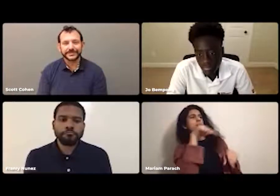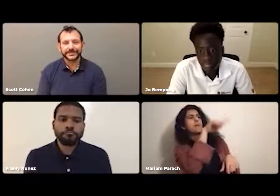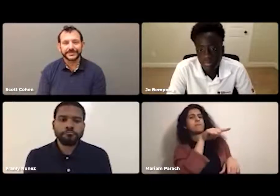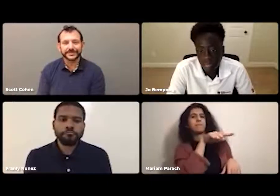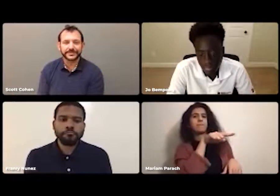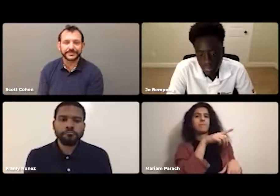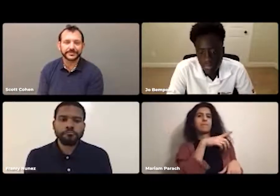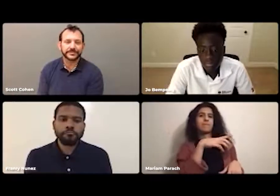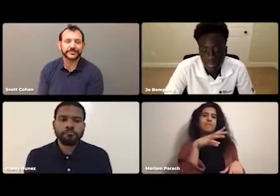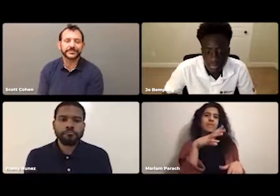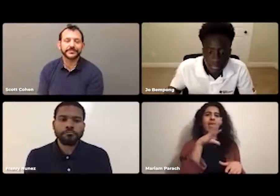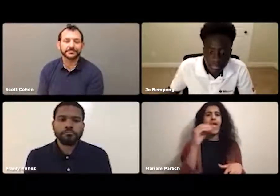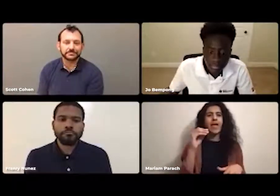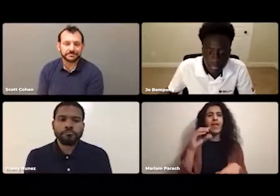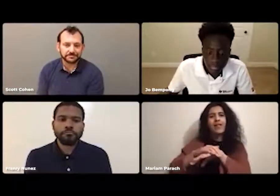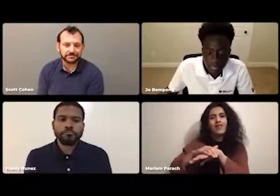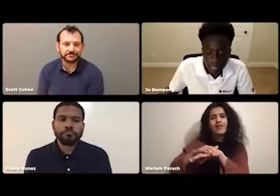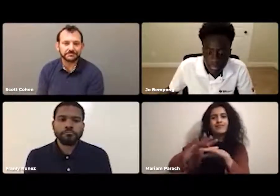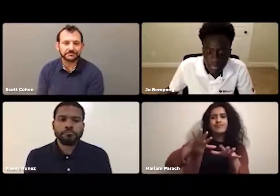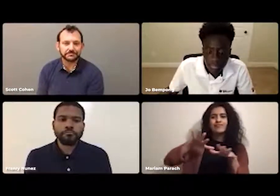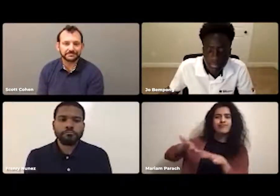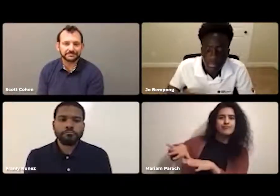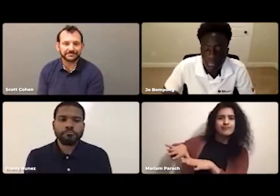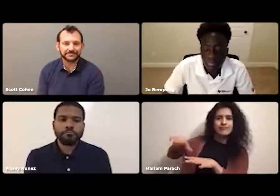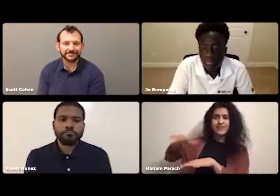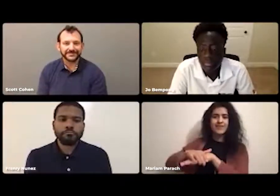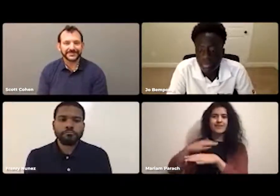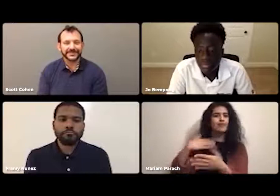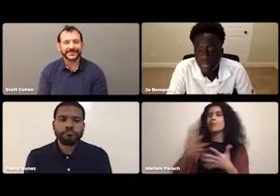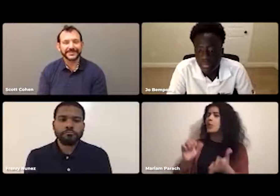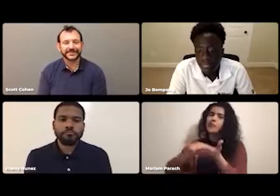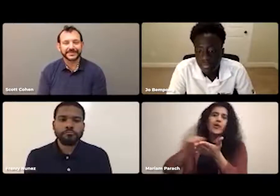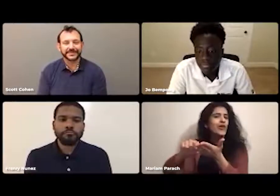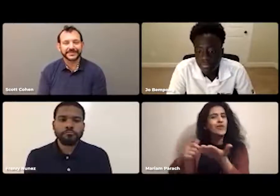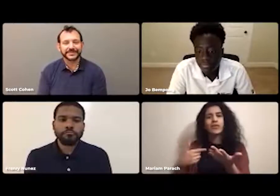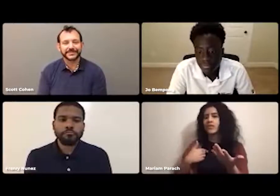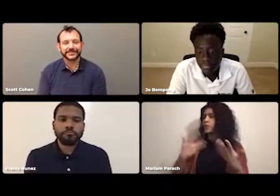I always wanted to be the same as them.